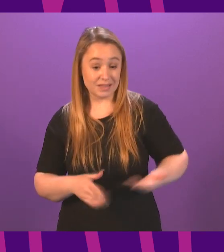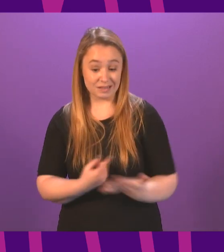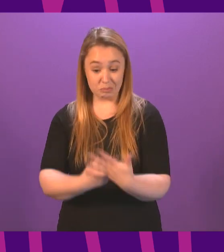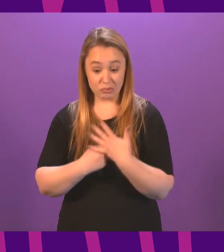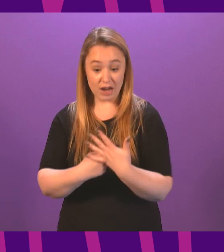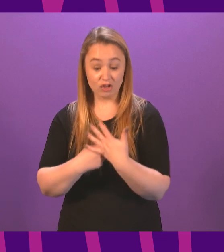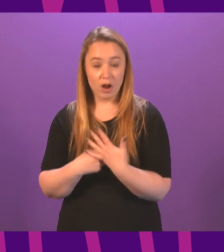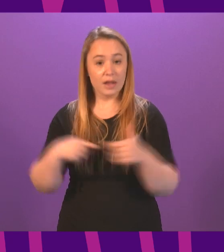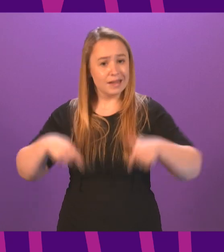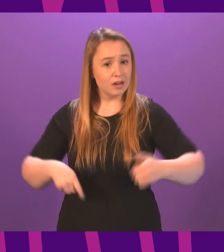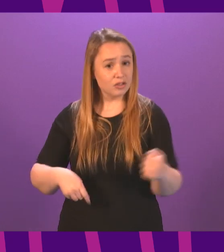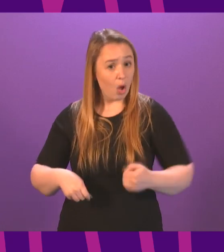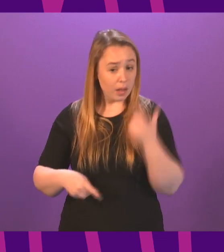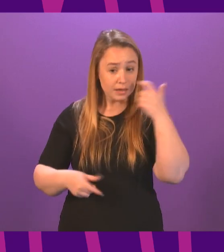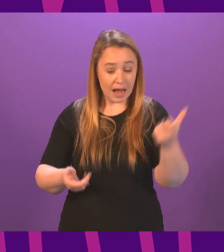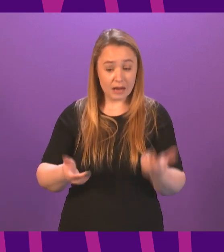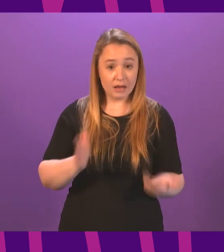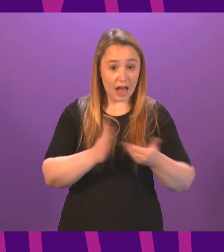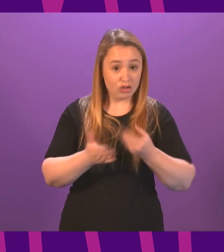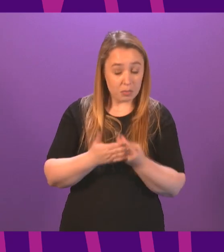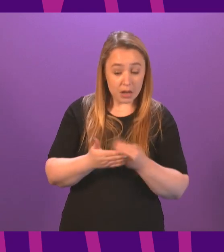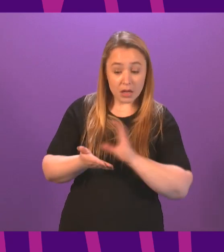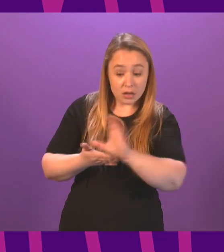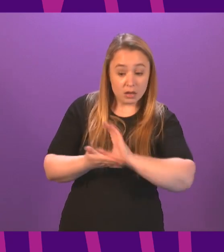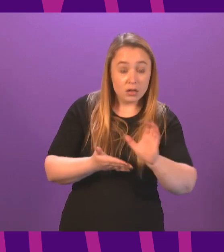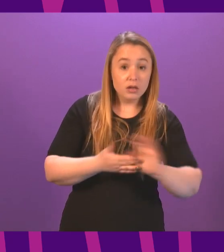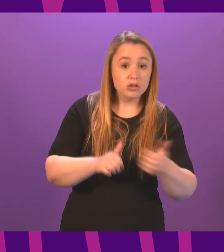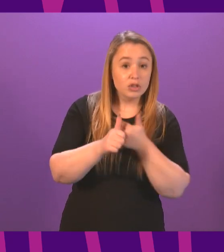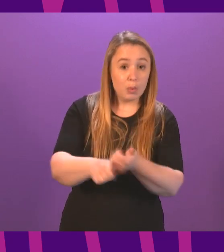The First Minister (Nicola Sturgeon): As I said to Daniel Johnson, we will consider